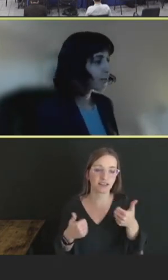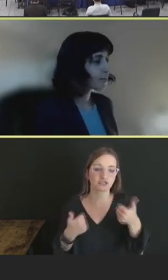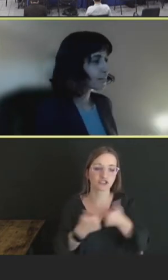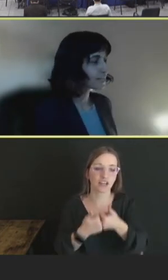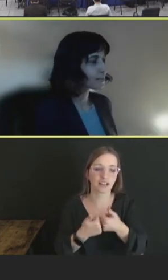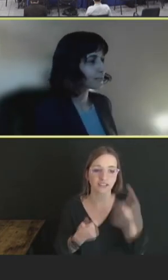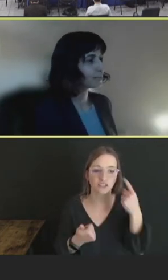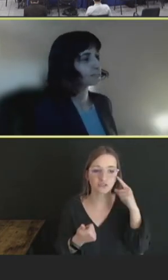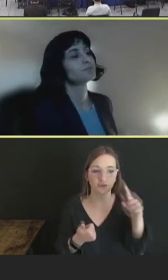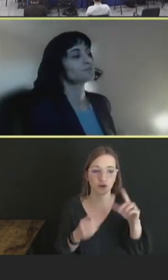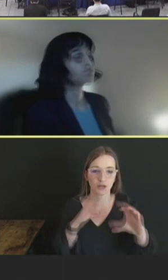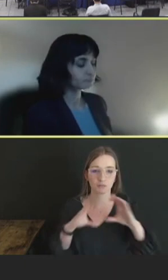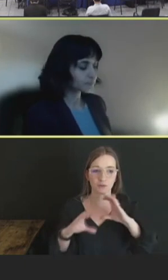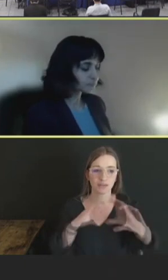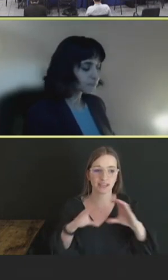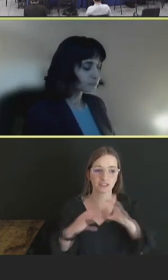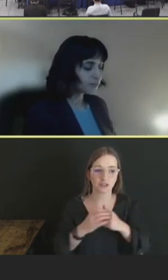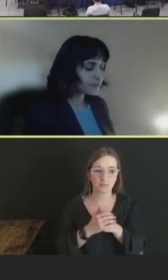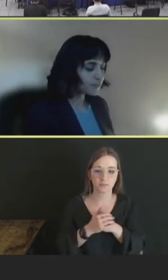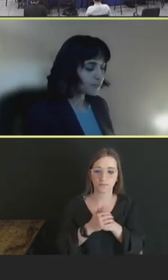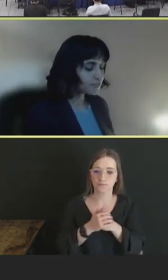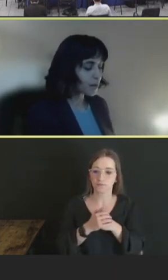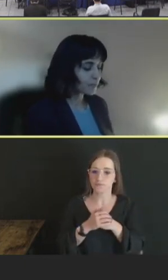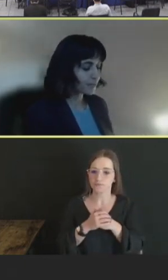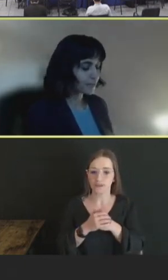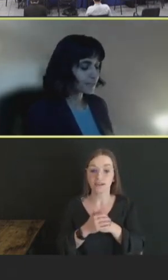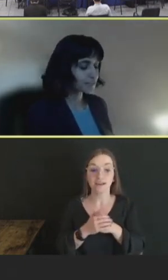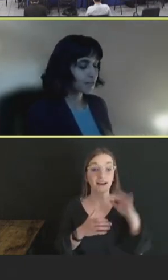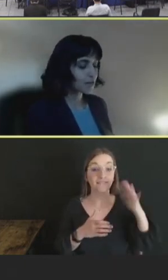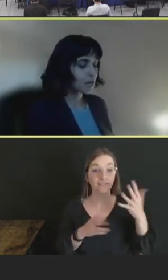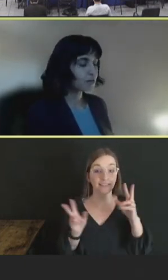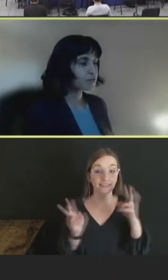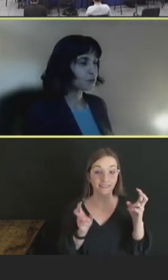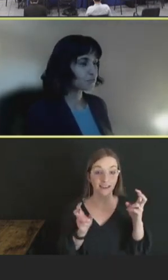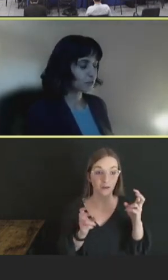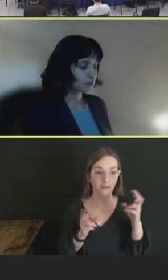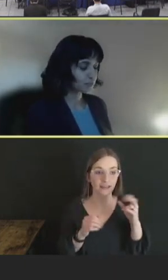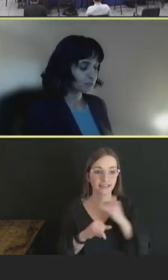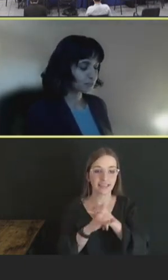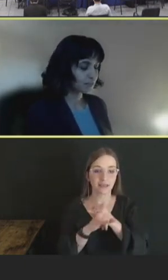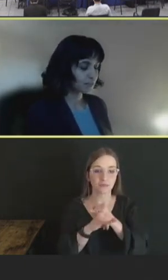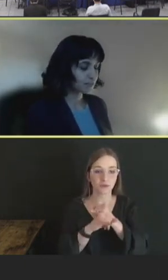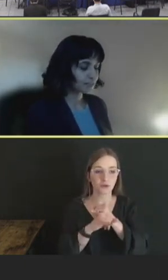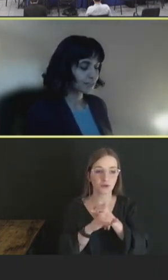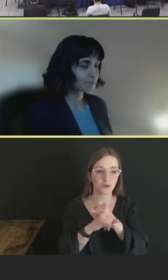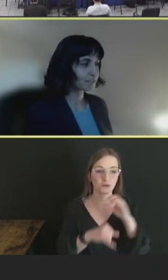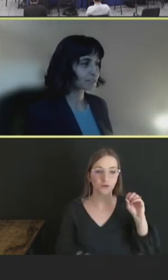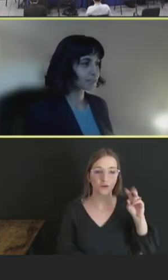Next slide, please. The next topic is immune overload. Next slide, please.